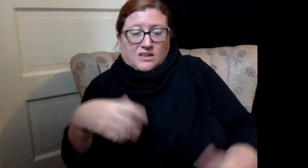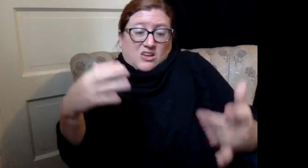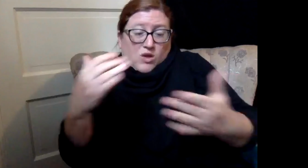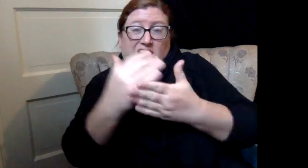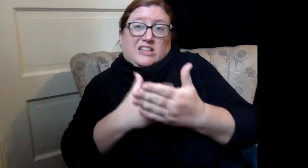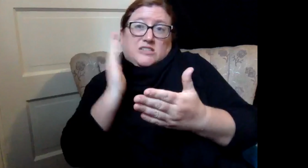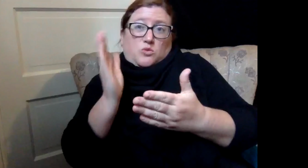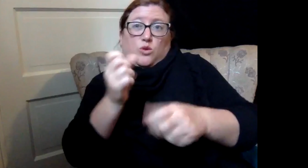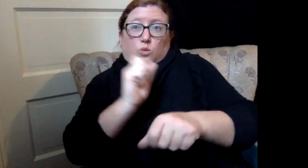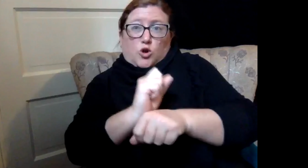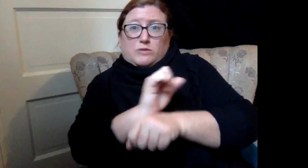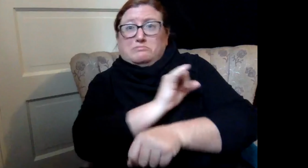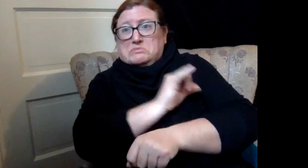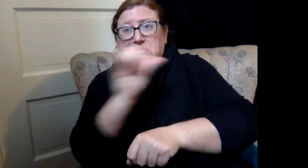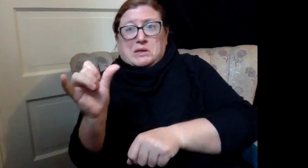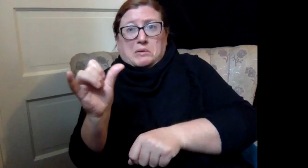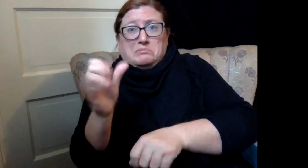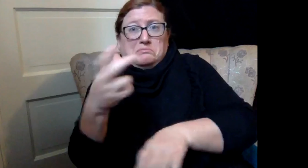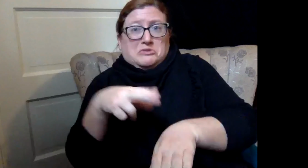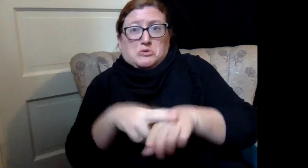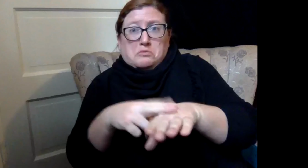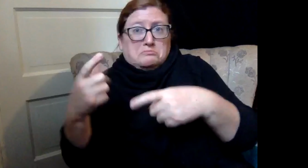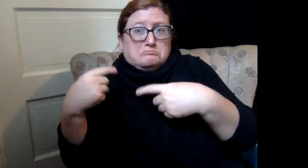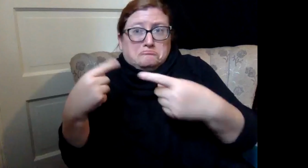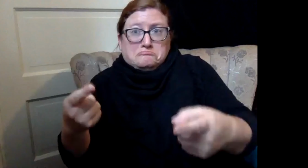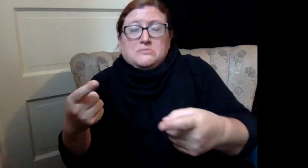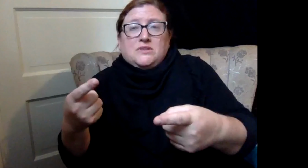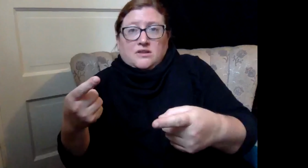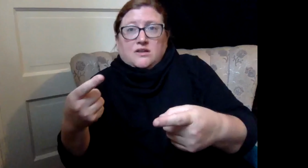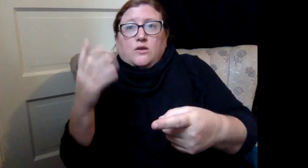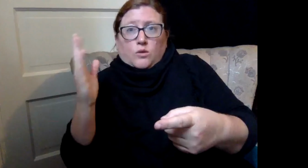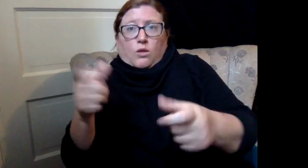question? » The wait list the work the same way that it